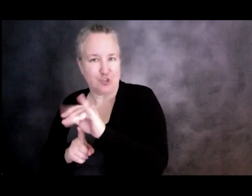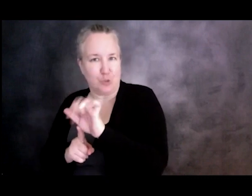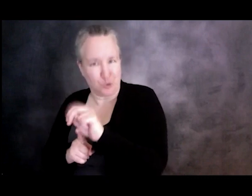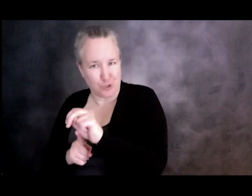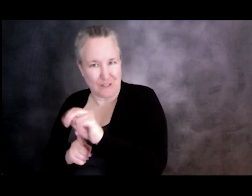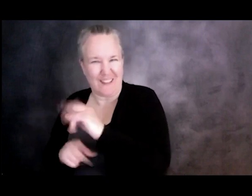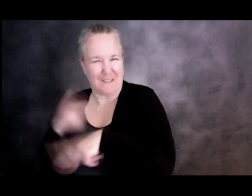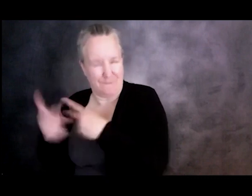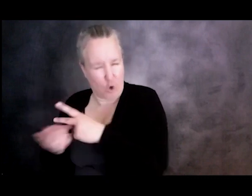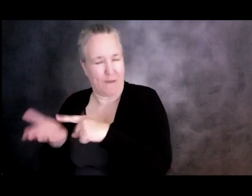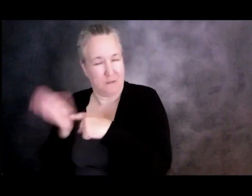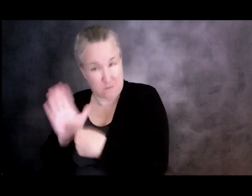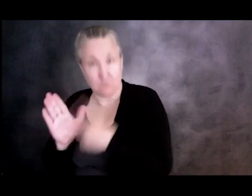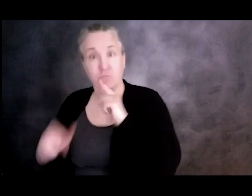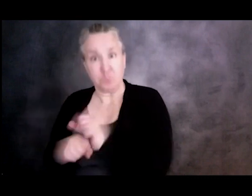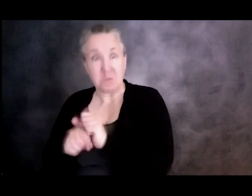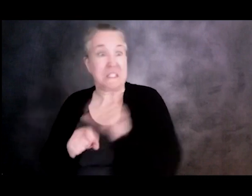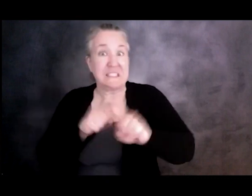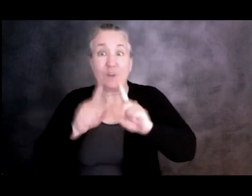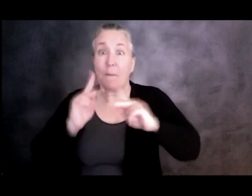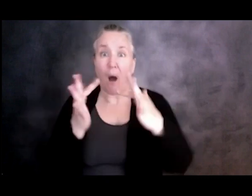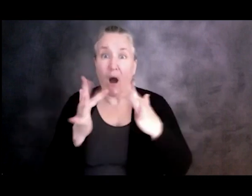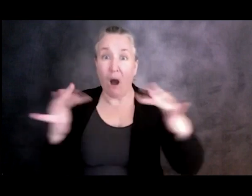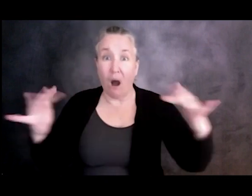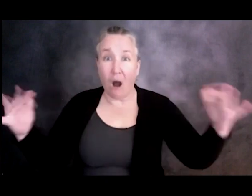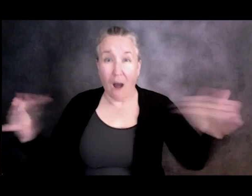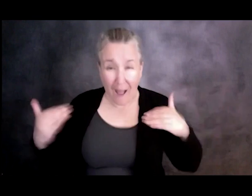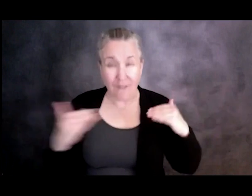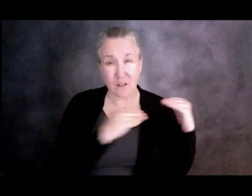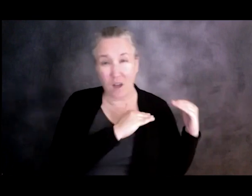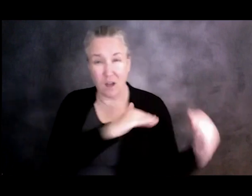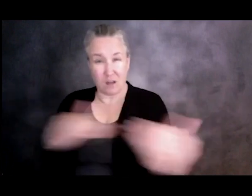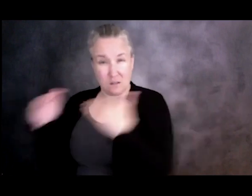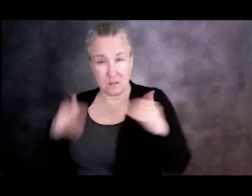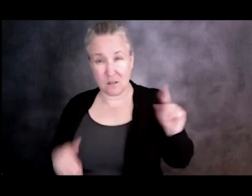Do we have genuine equality for all kinds of people through all kinds of apparatuses and industries and so on?